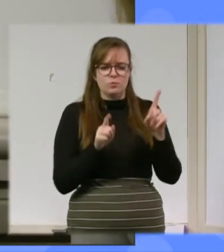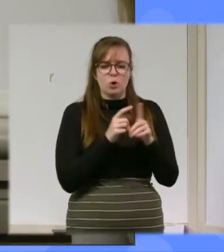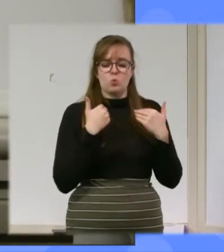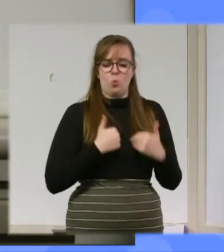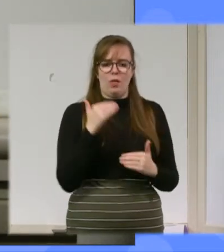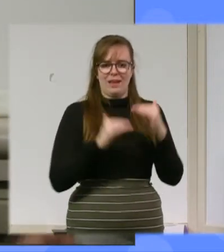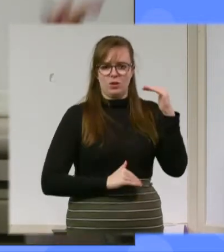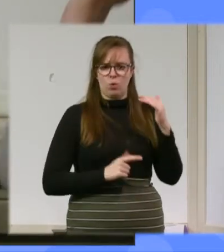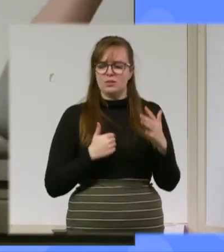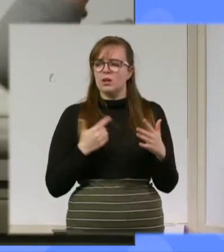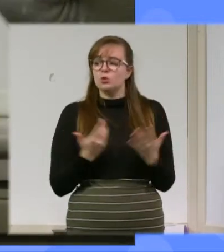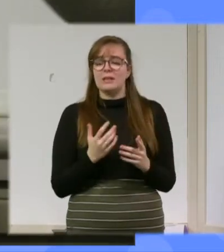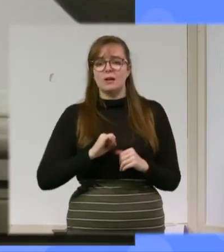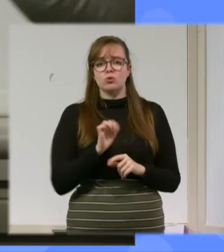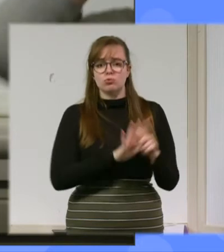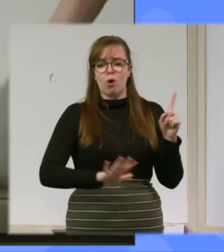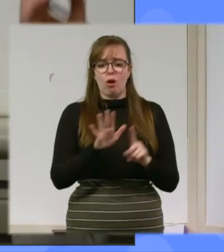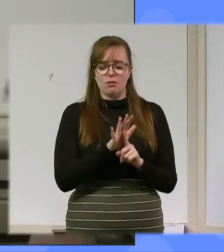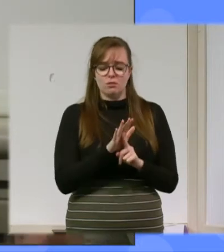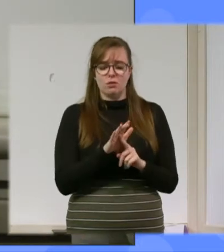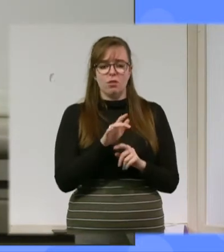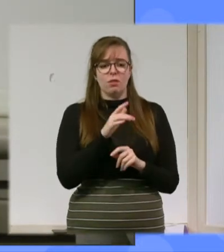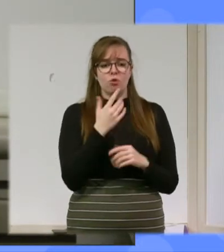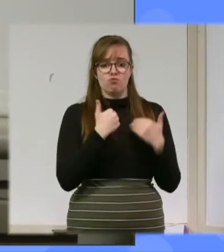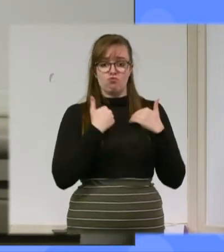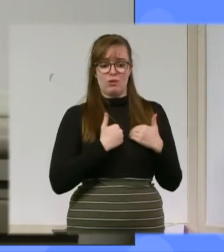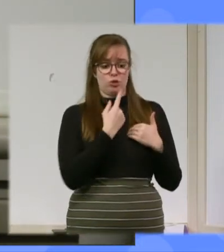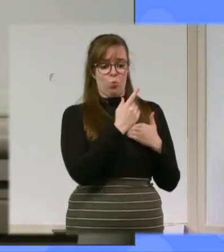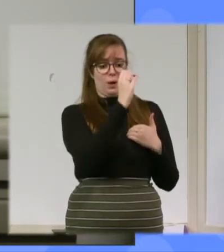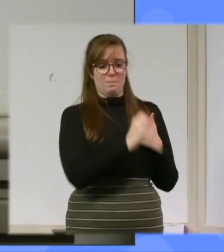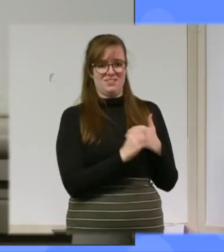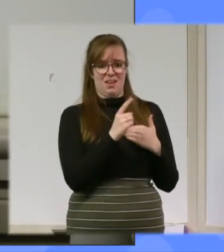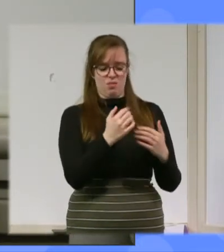Scotland today the richest 1% on more personal wealth of the whole of the